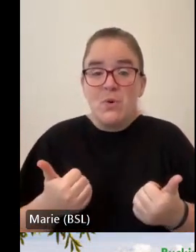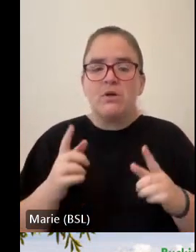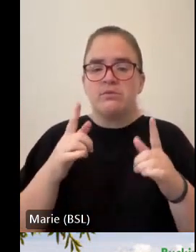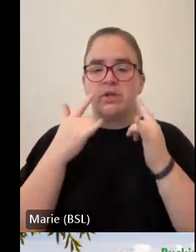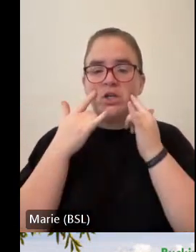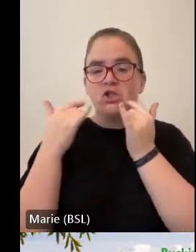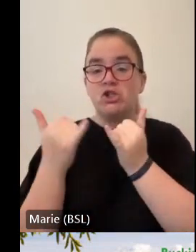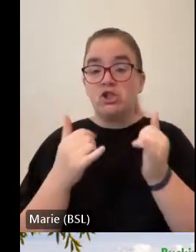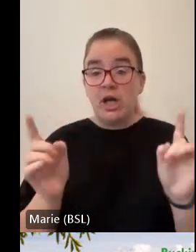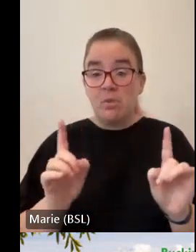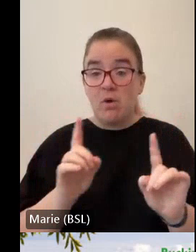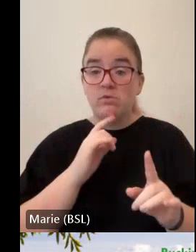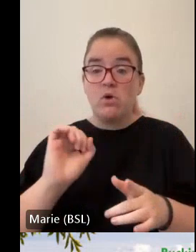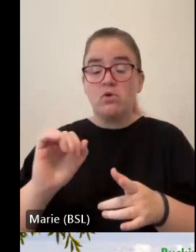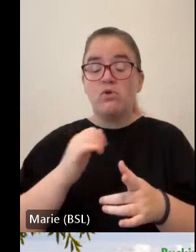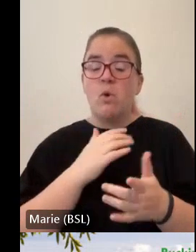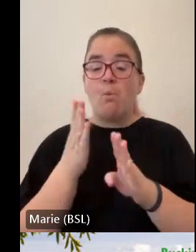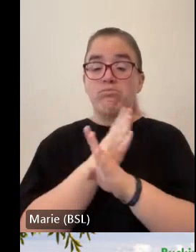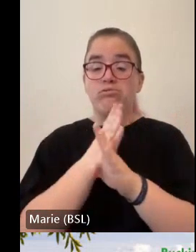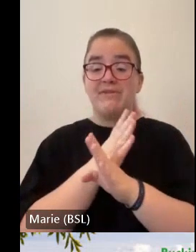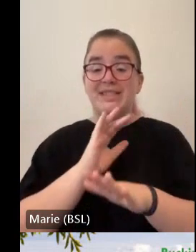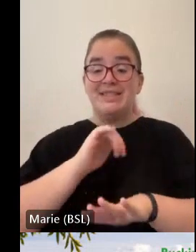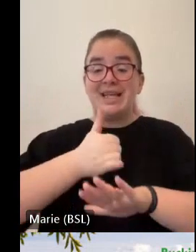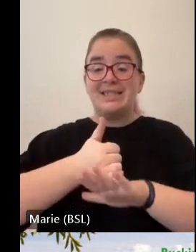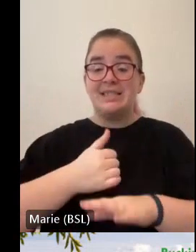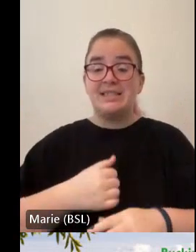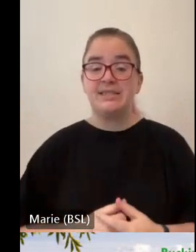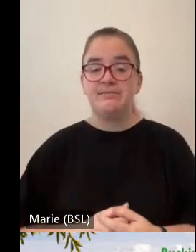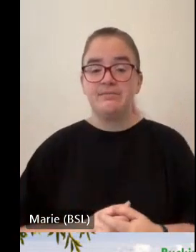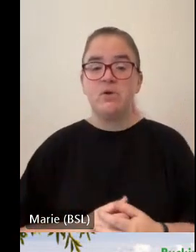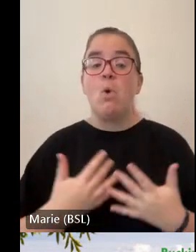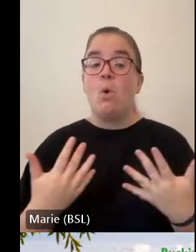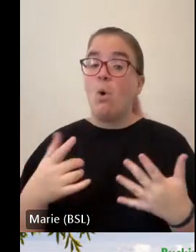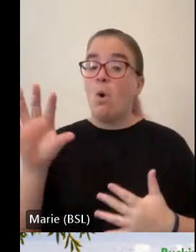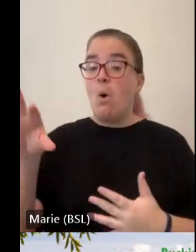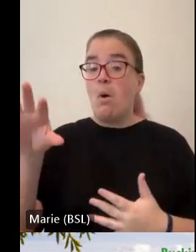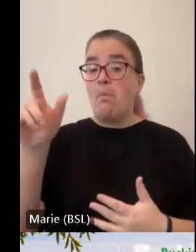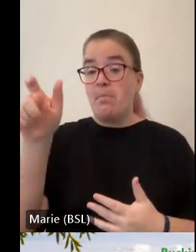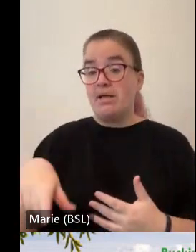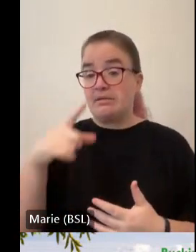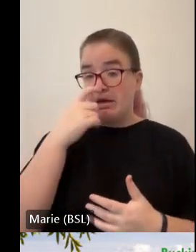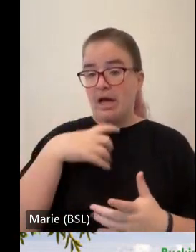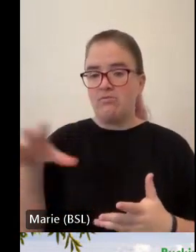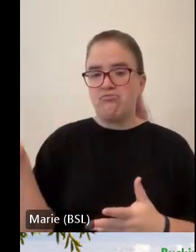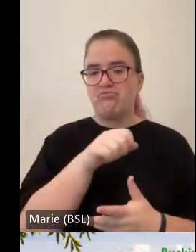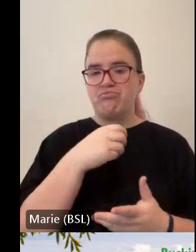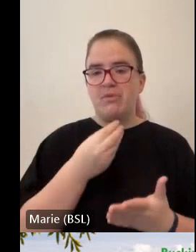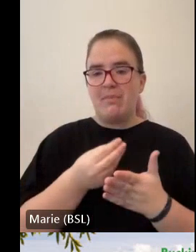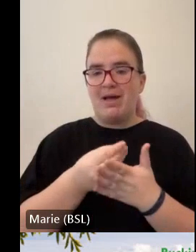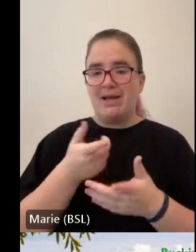But check you have the right privacy settings. No. Or someone can make a lot of money from being you.